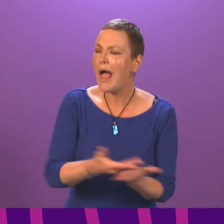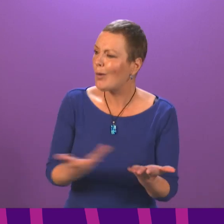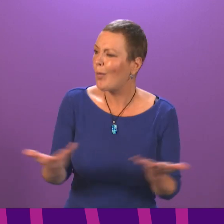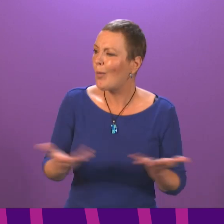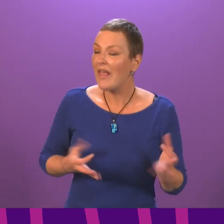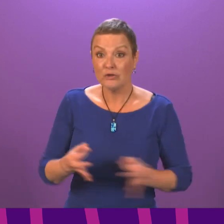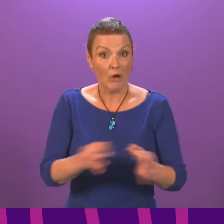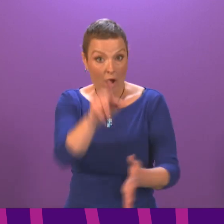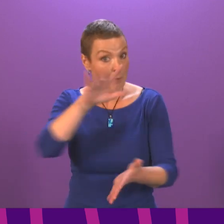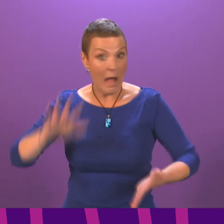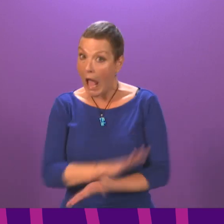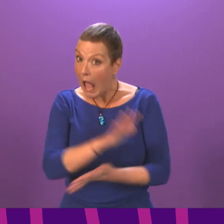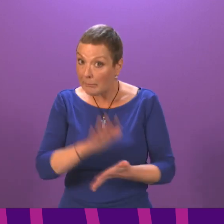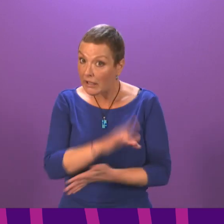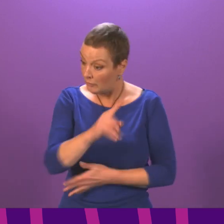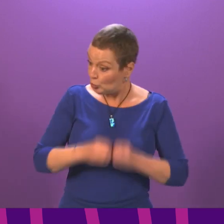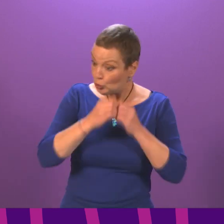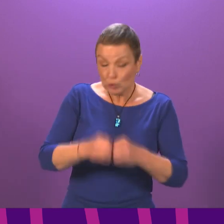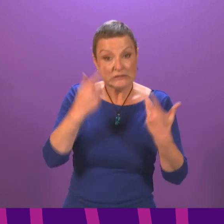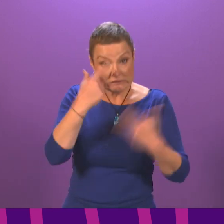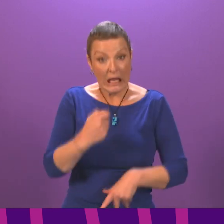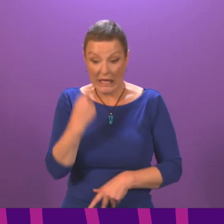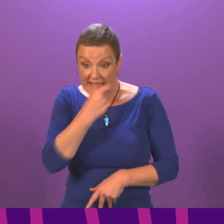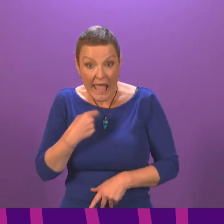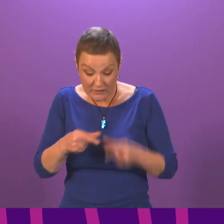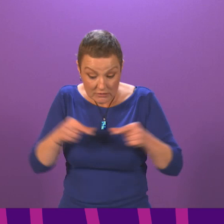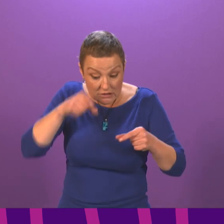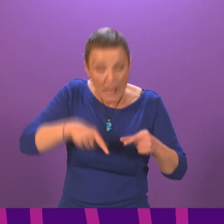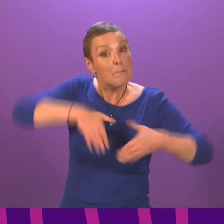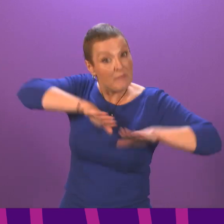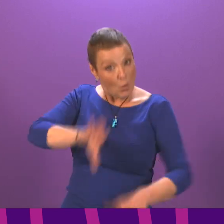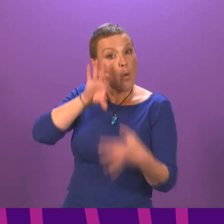students will be tested as they head home, but there are no details yet about testing